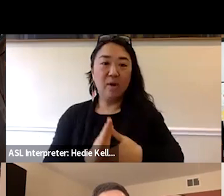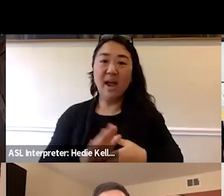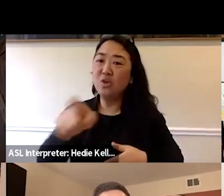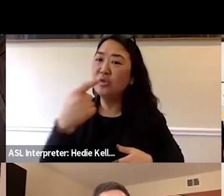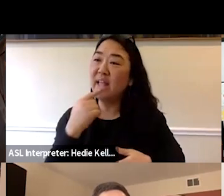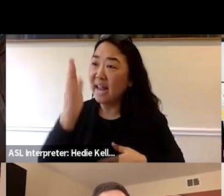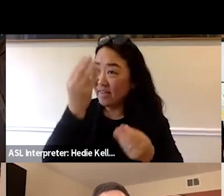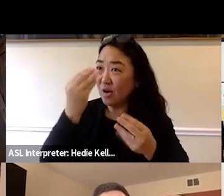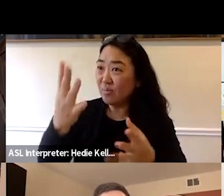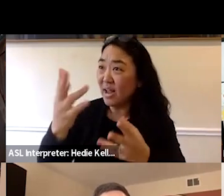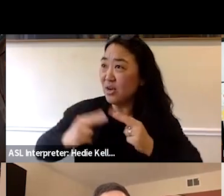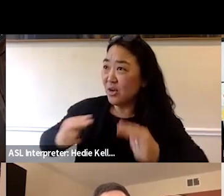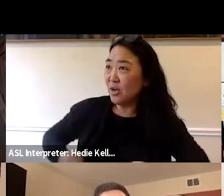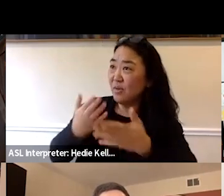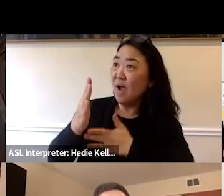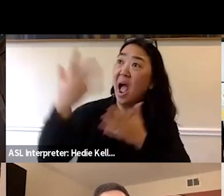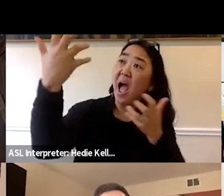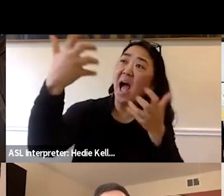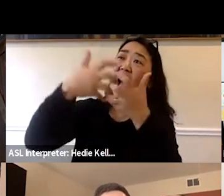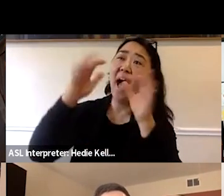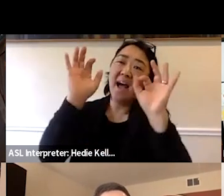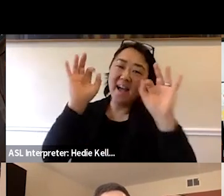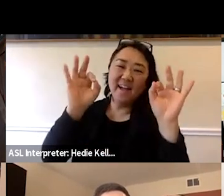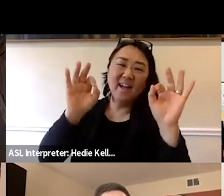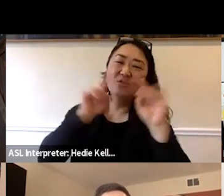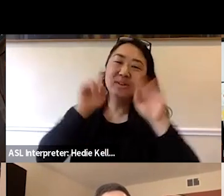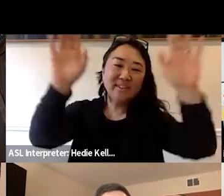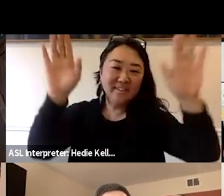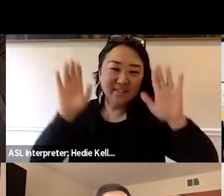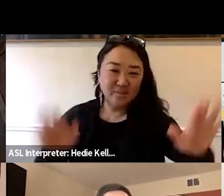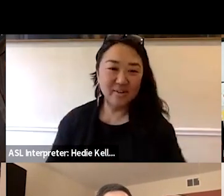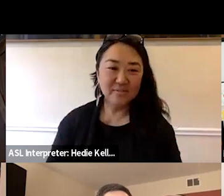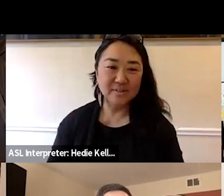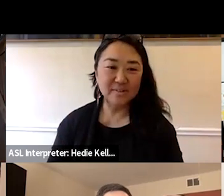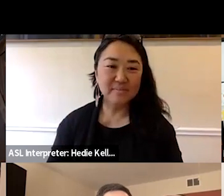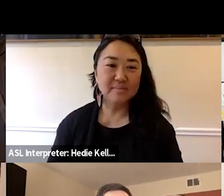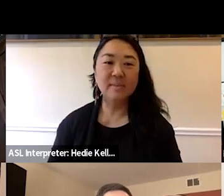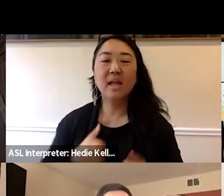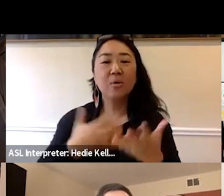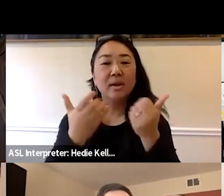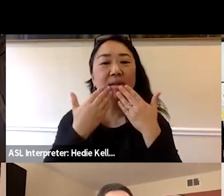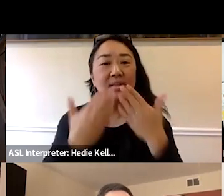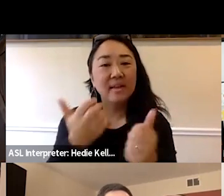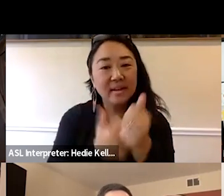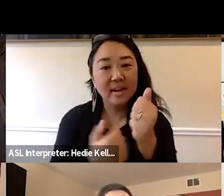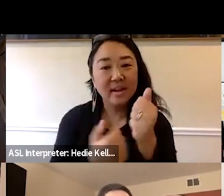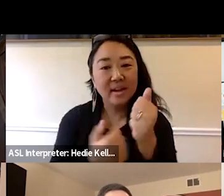I'm like, oh, we're a matchmade in heaven. It's really wonderful. I want to thank everyone for joining us today.